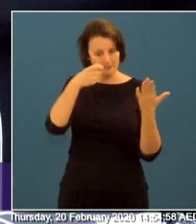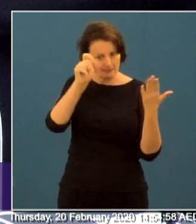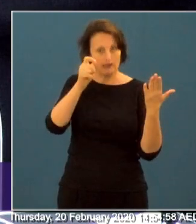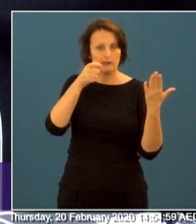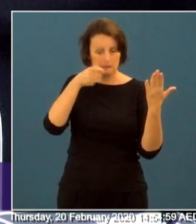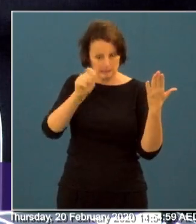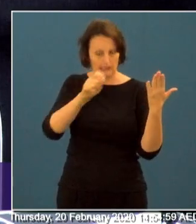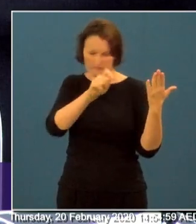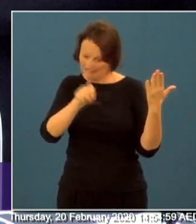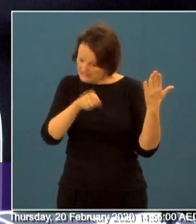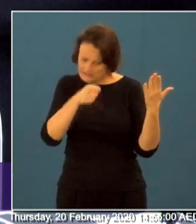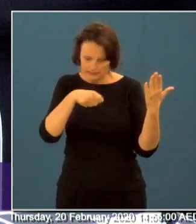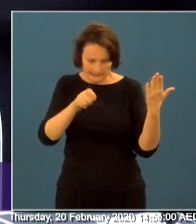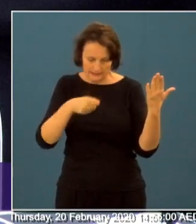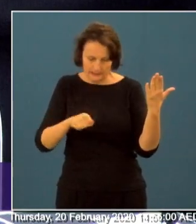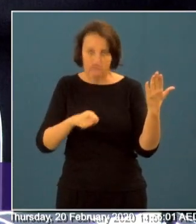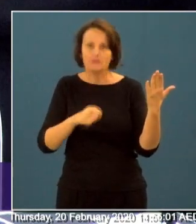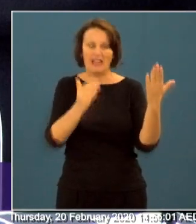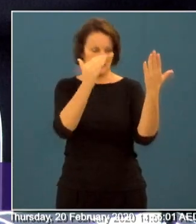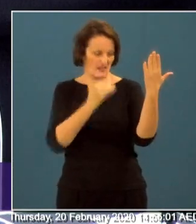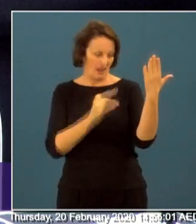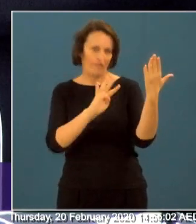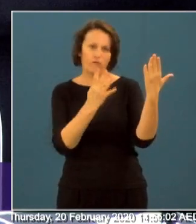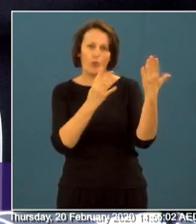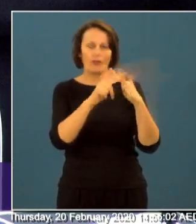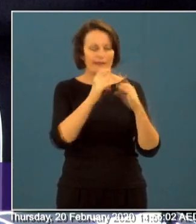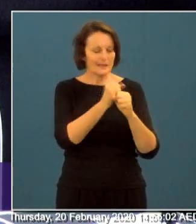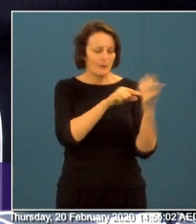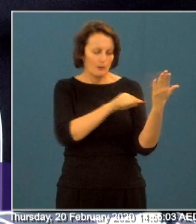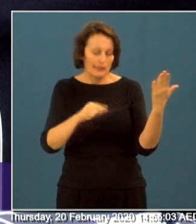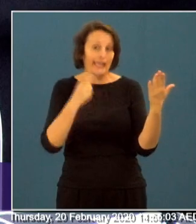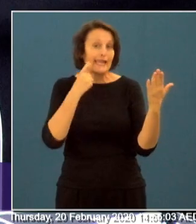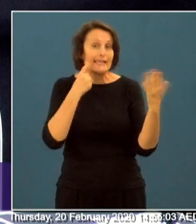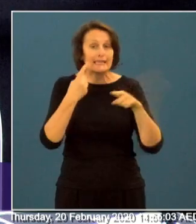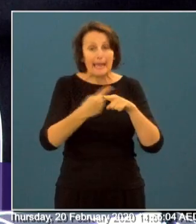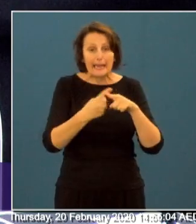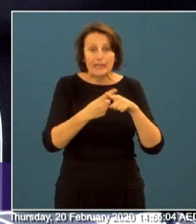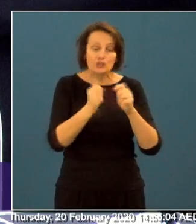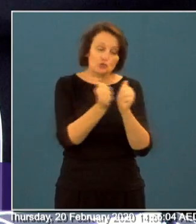And the fourth item: Easy English resources are available. Yes. MS WRIGHT: Yes. So we could have that down now.